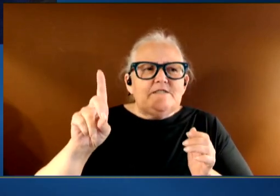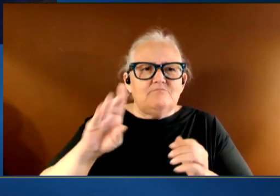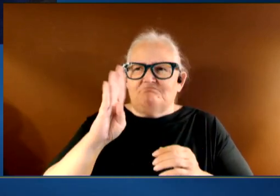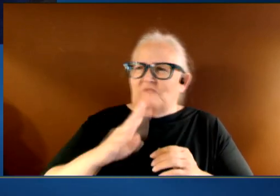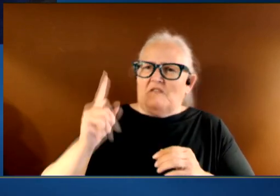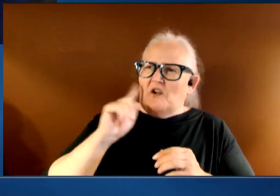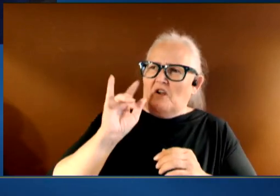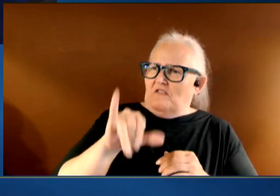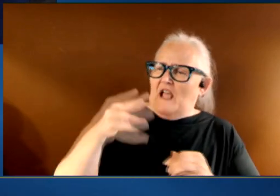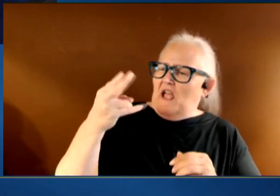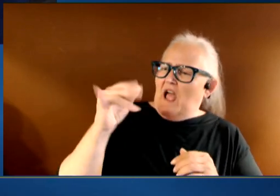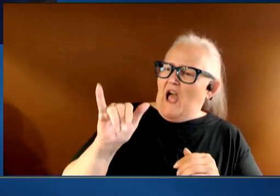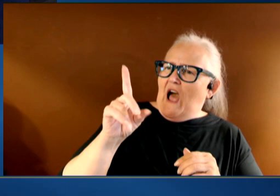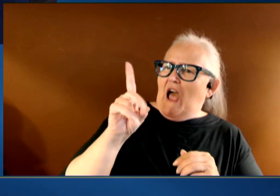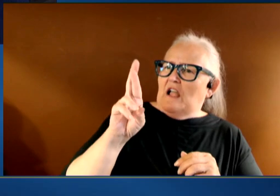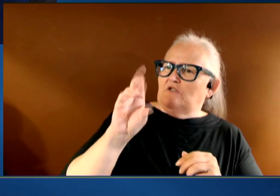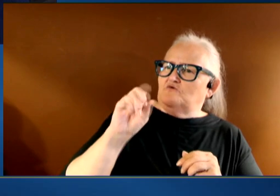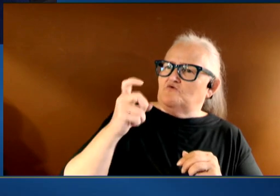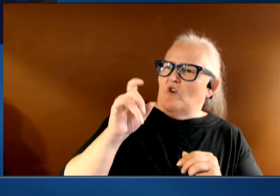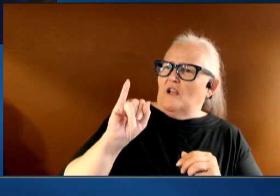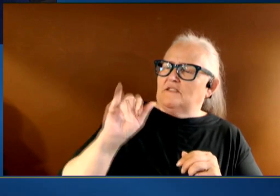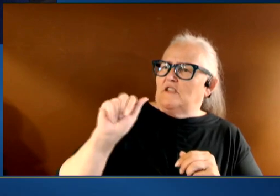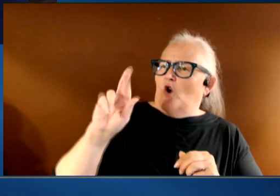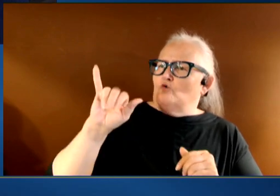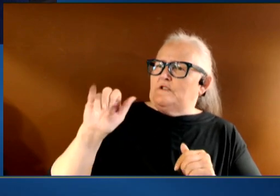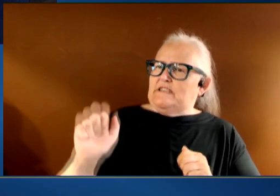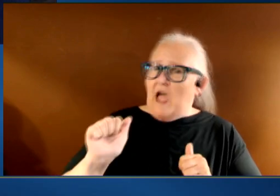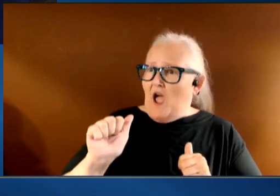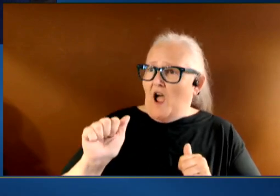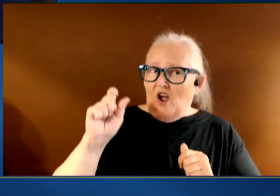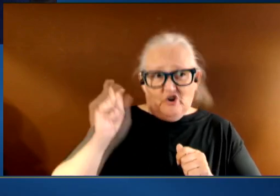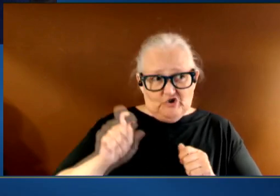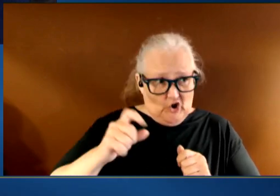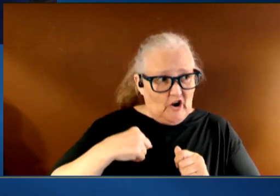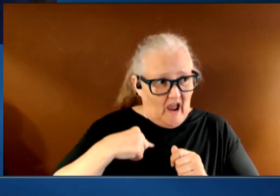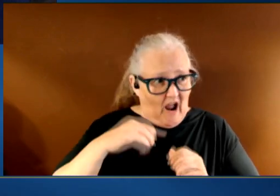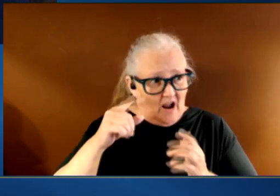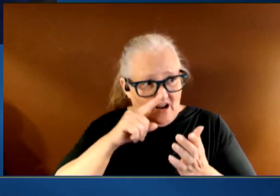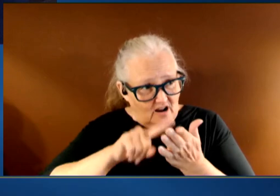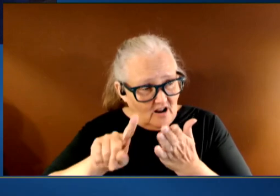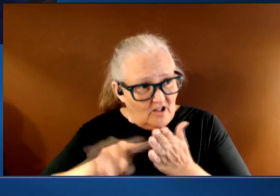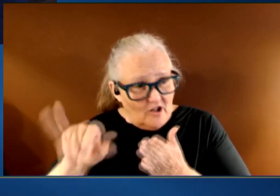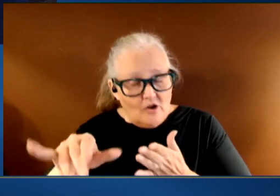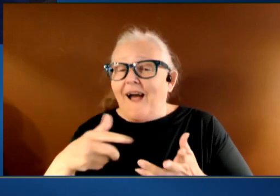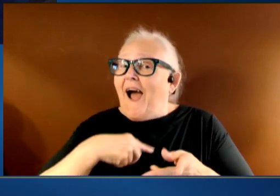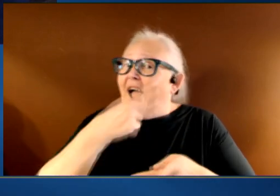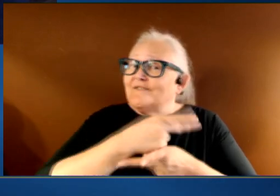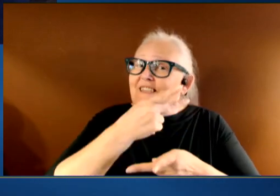Is that something I should be on?" I've taken care of patients in the ICU, and Dr. Ivy told his